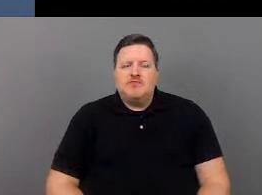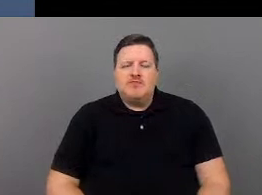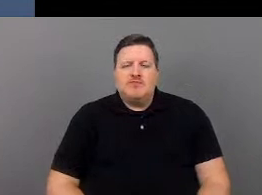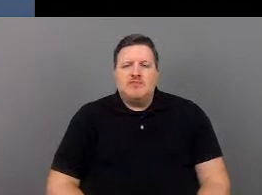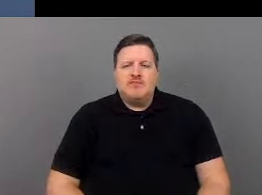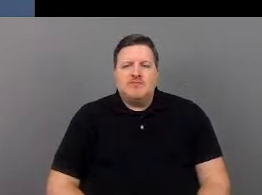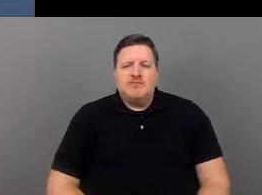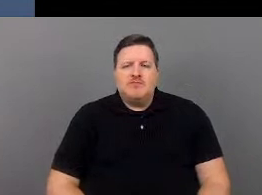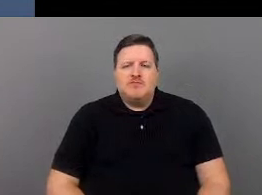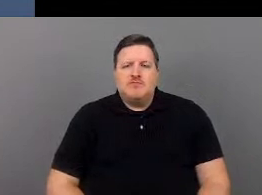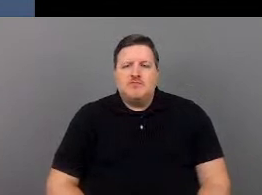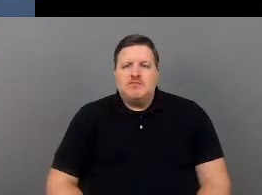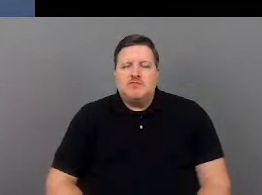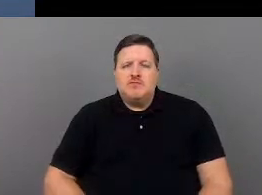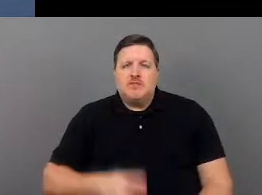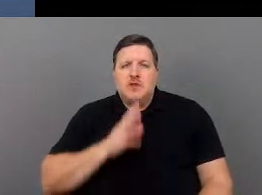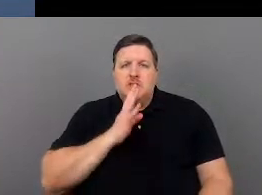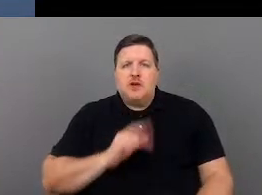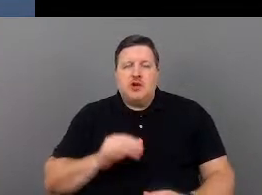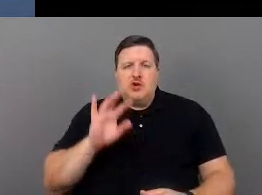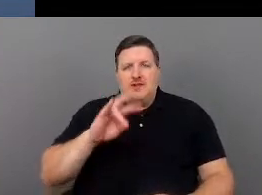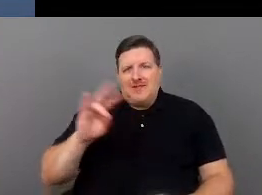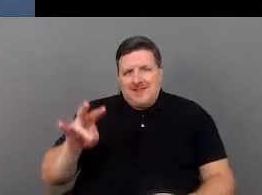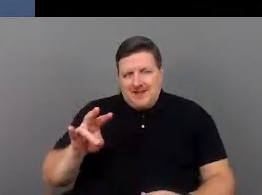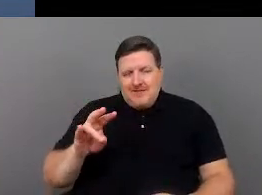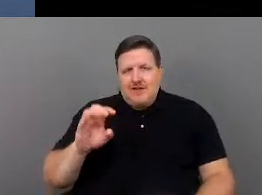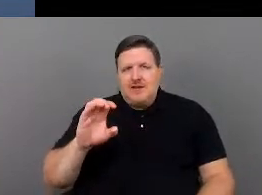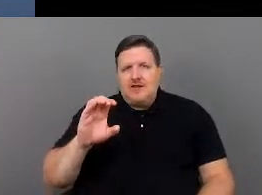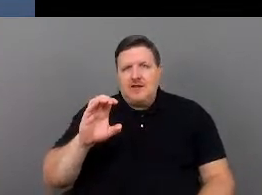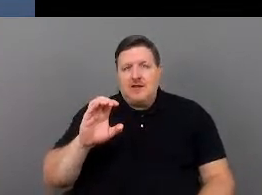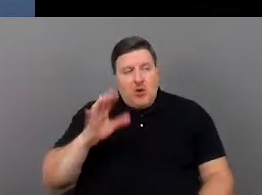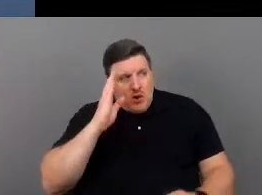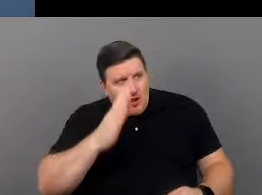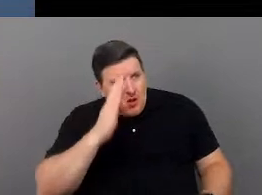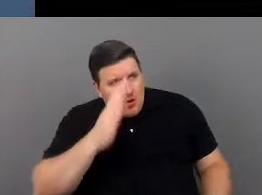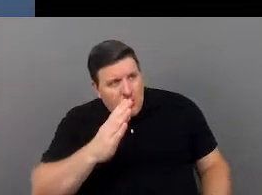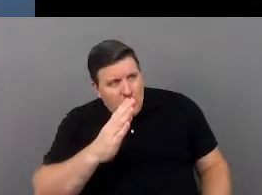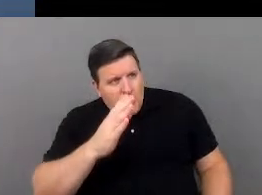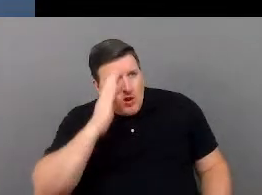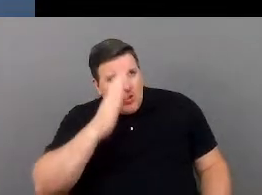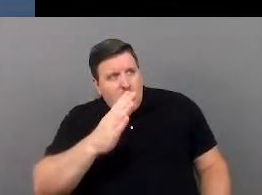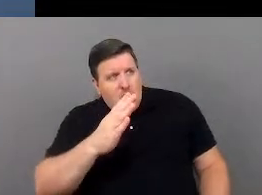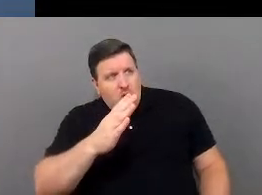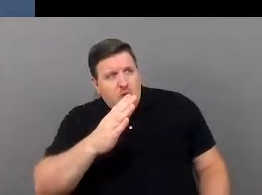≫ CAN YOU HEAR ME? ≫ COUNCIL PRESIDENT YES, NOW WE CAN -- WE CAN HEAR YOU NOW. ≫ OKAY.